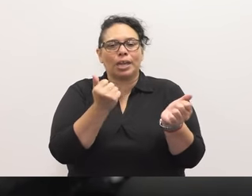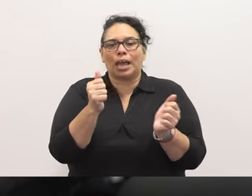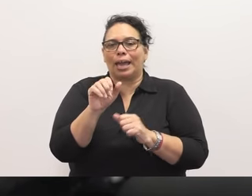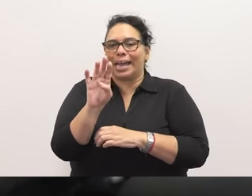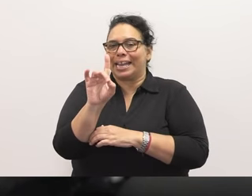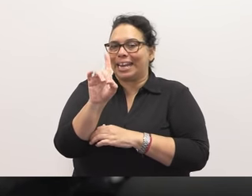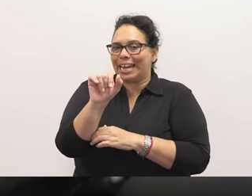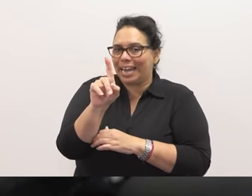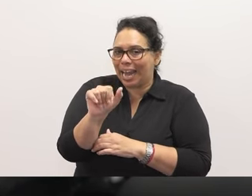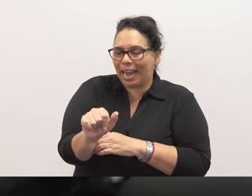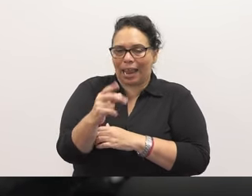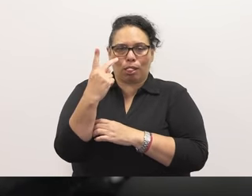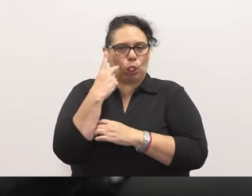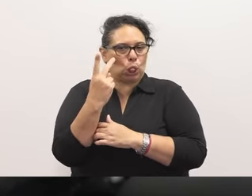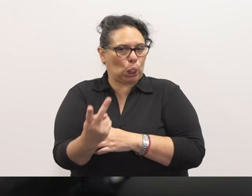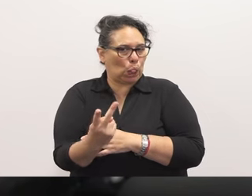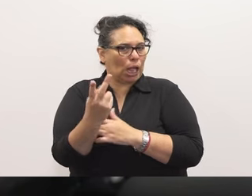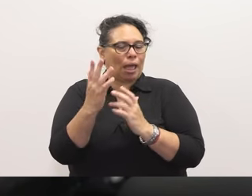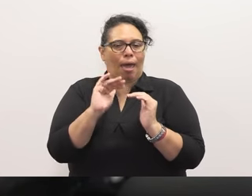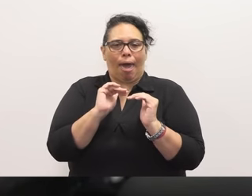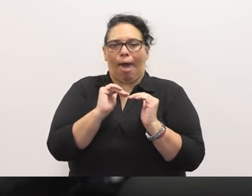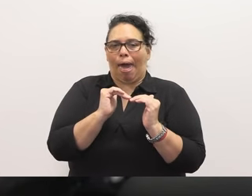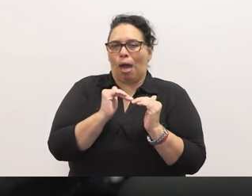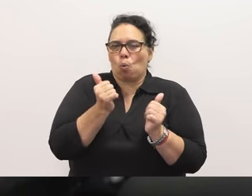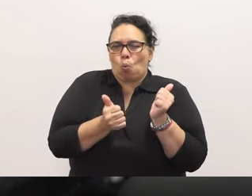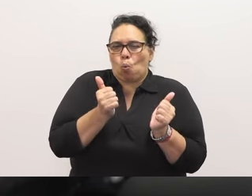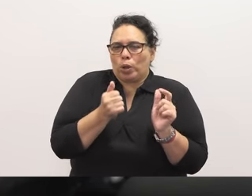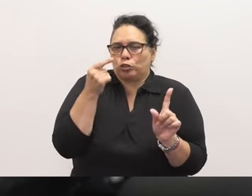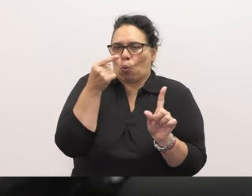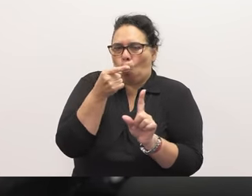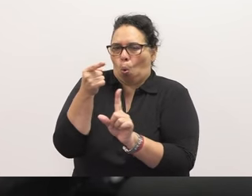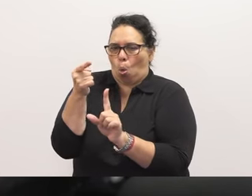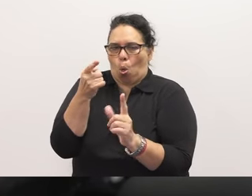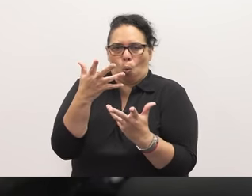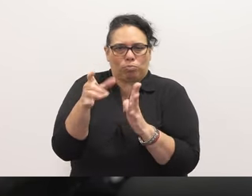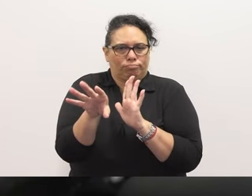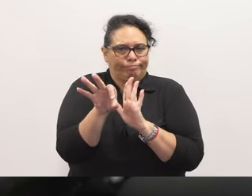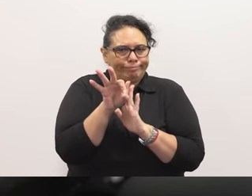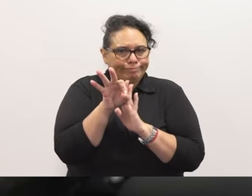as a means of really thinking about which of those goals you would want to select for your board goals.